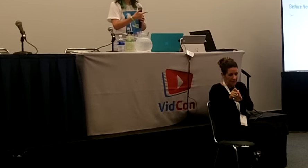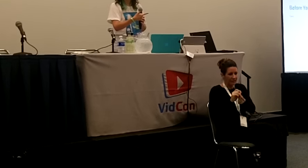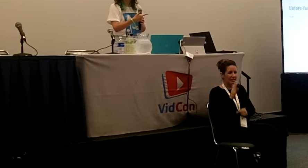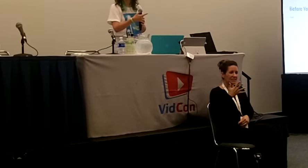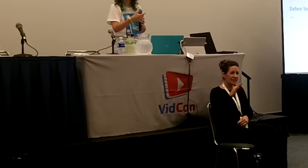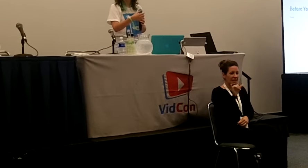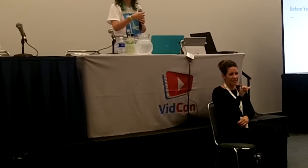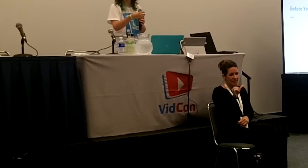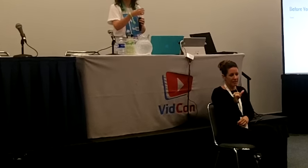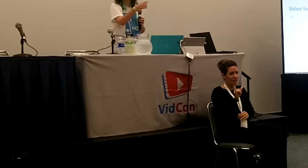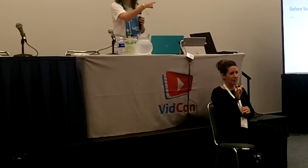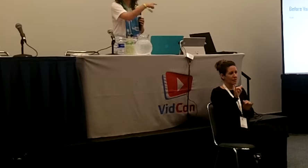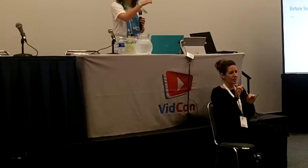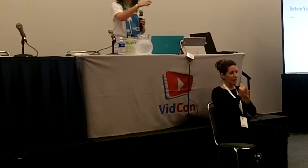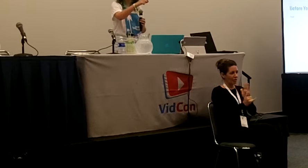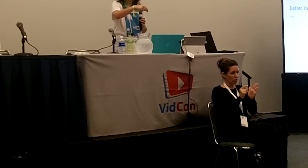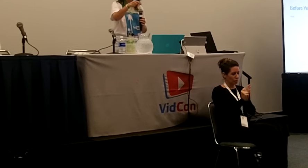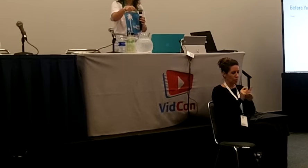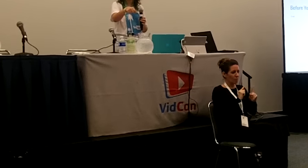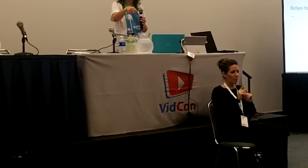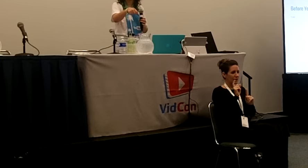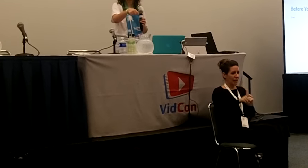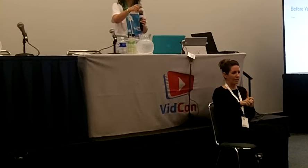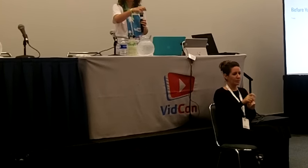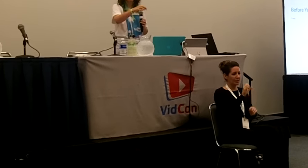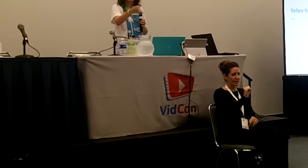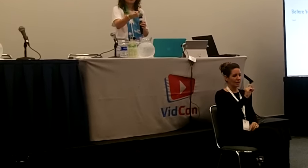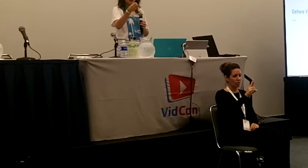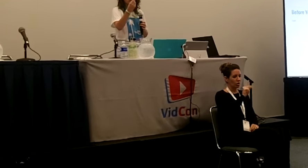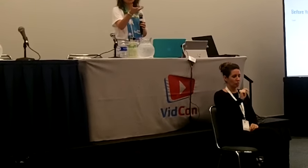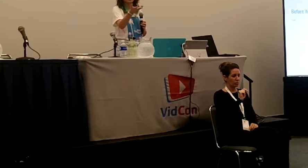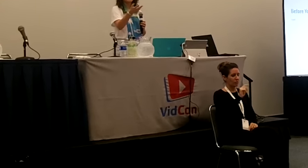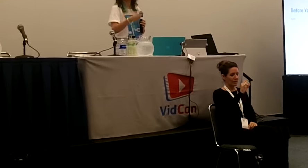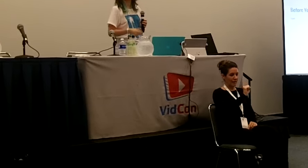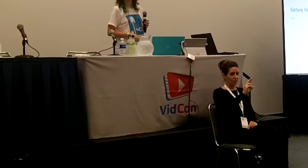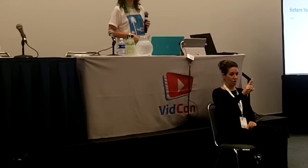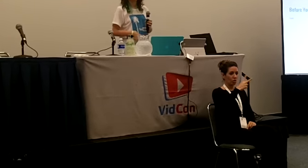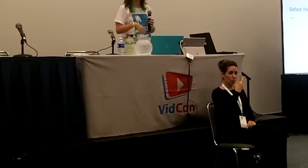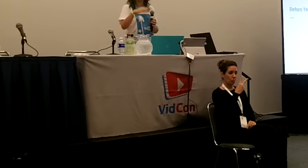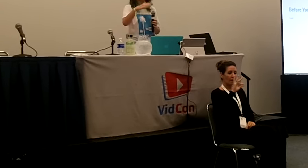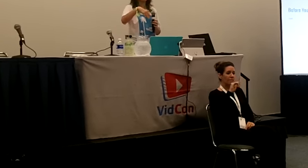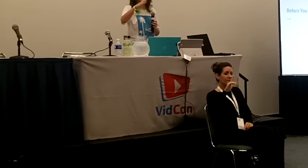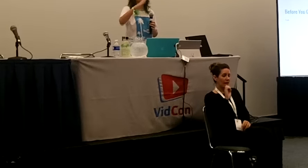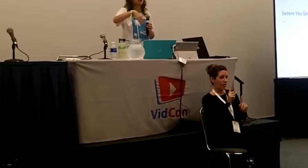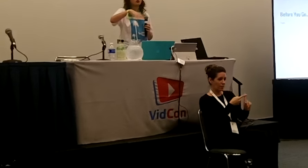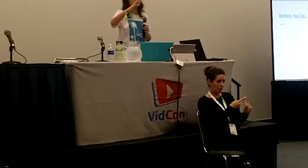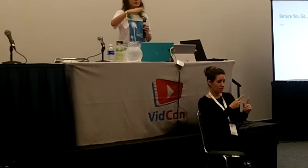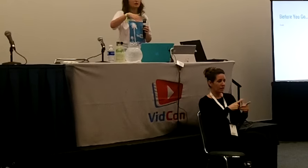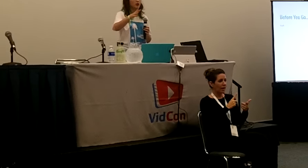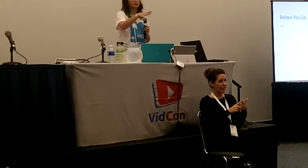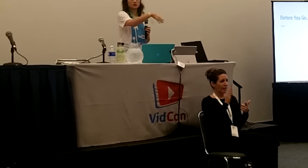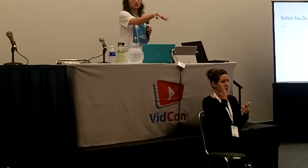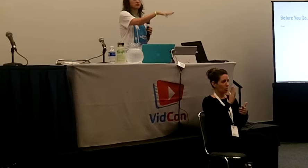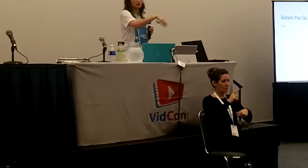as YouTube, just it has to be the first option, the SRT file, and then, let that go. And it'll already be typed up.